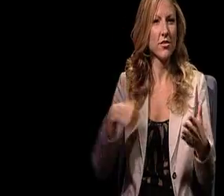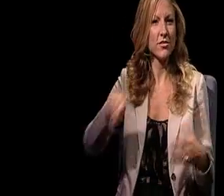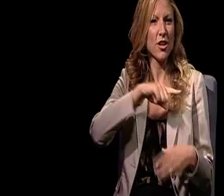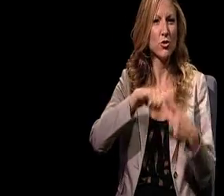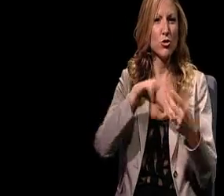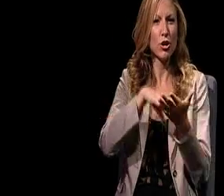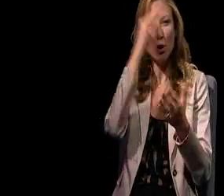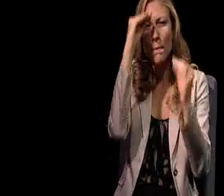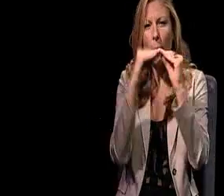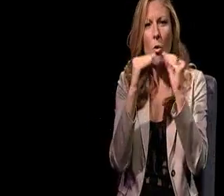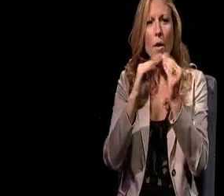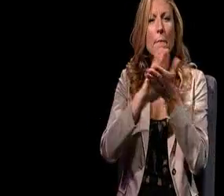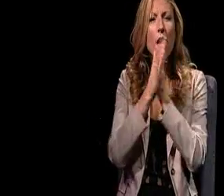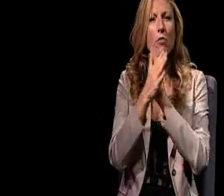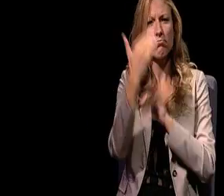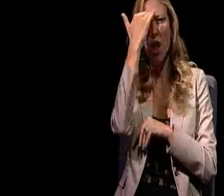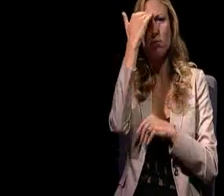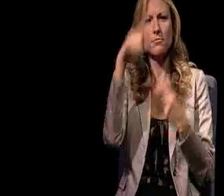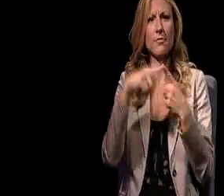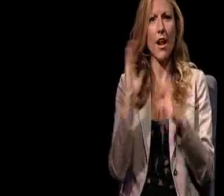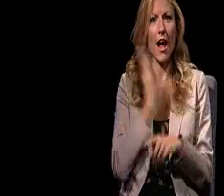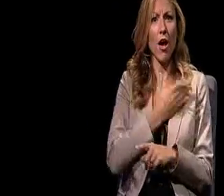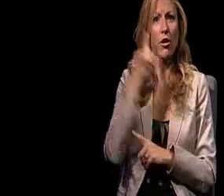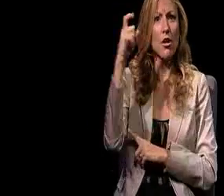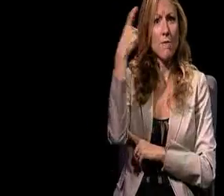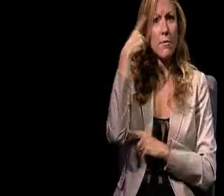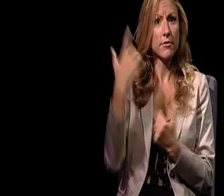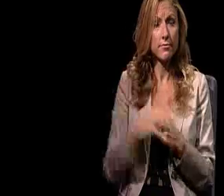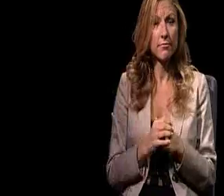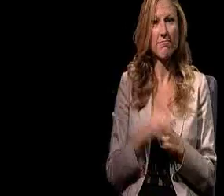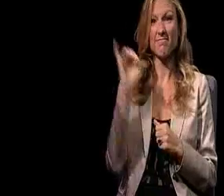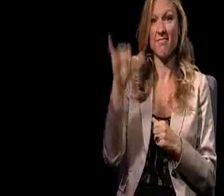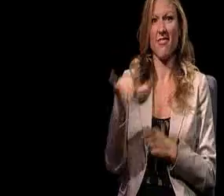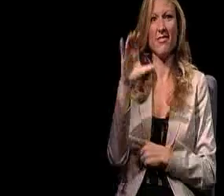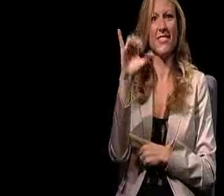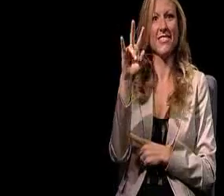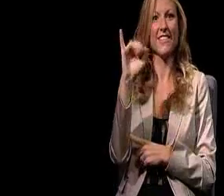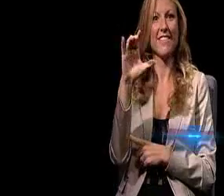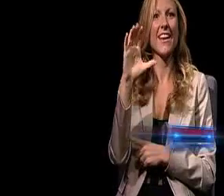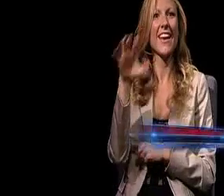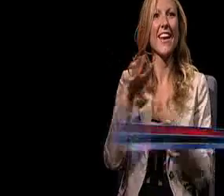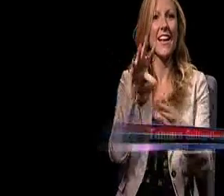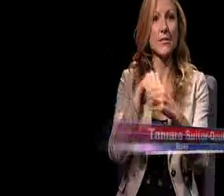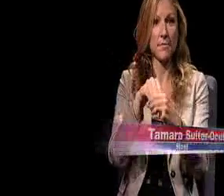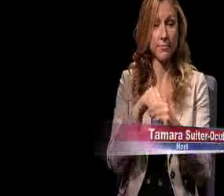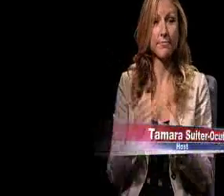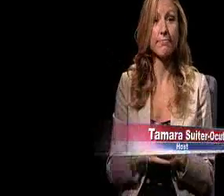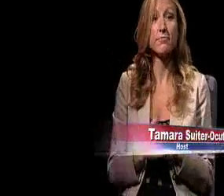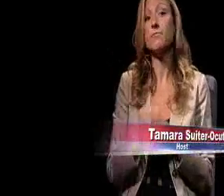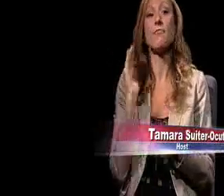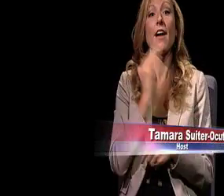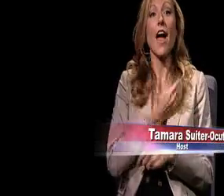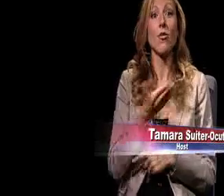ACCESS News encourages us to become more knowledgeable about our government. This is civic engagement.